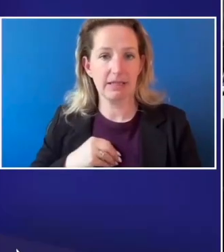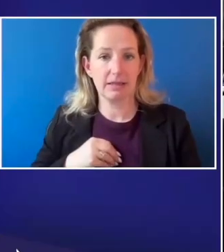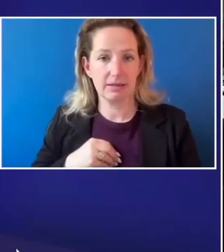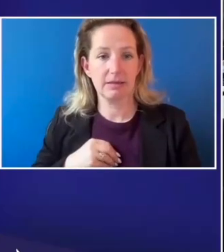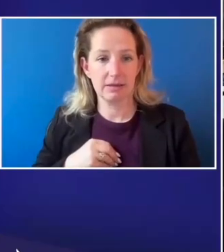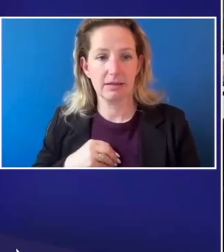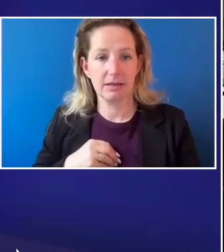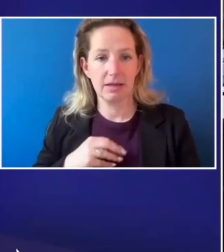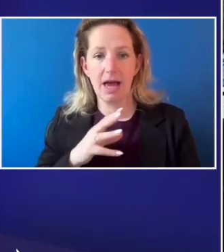have incorporated in.